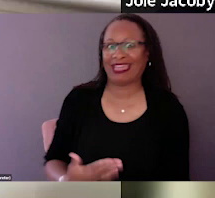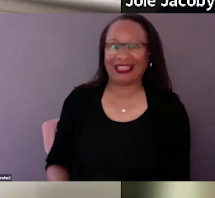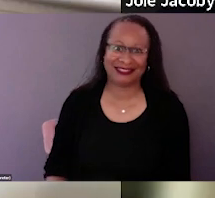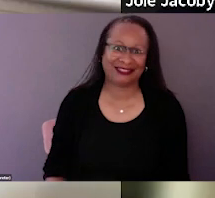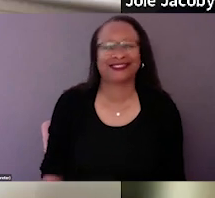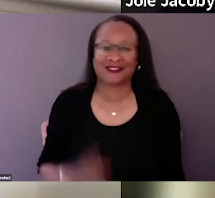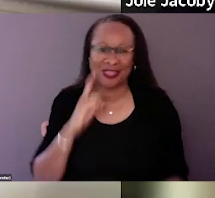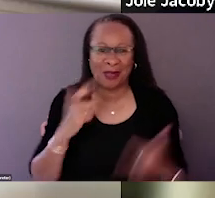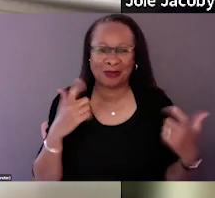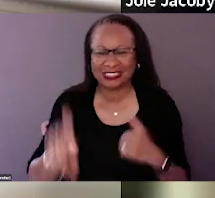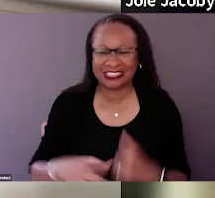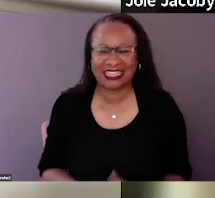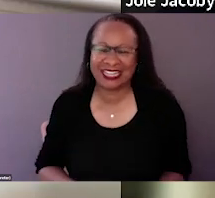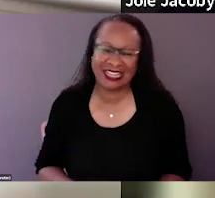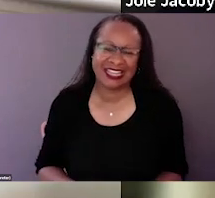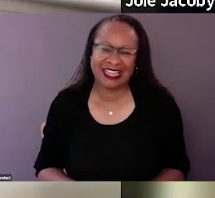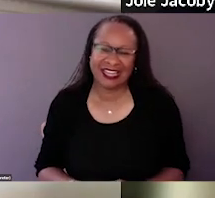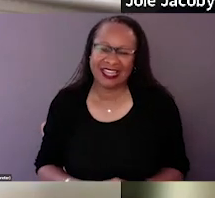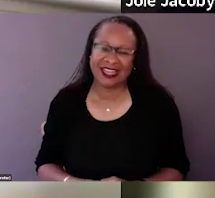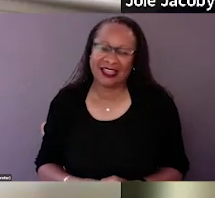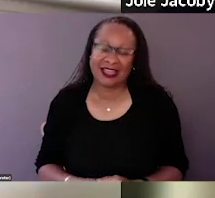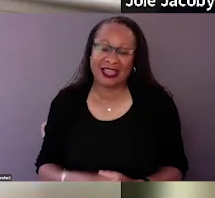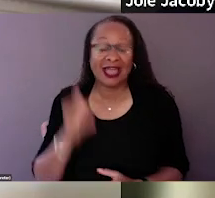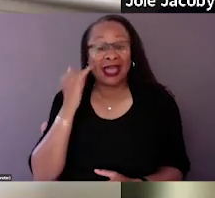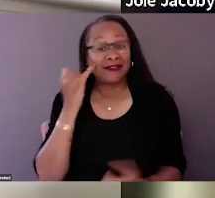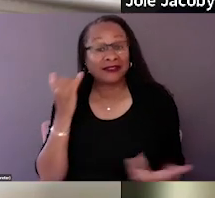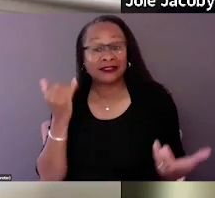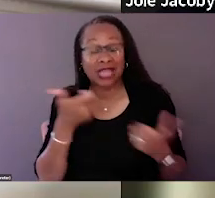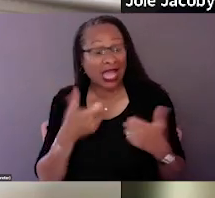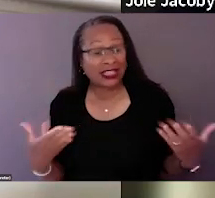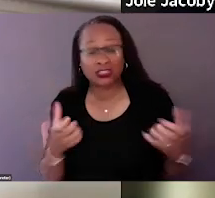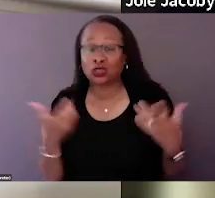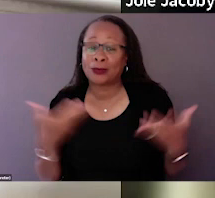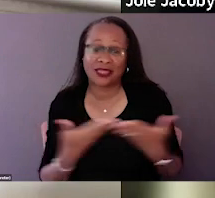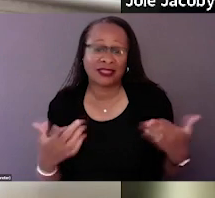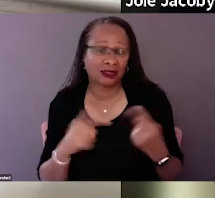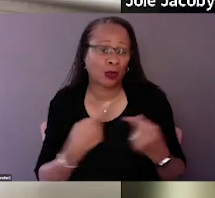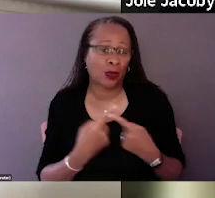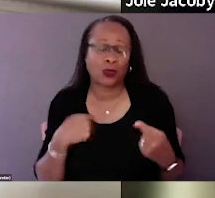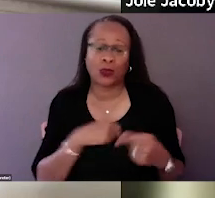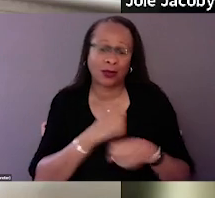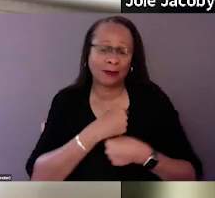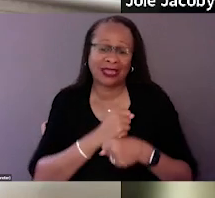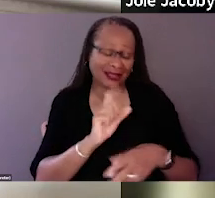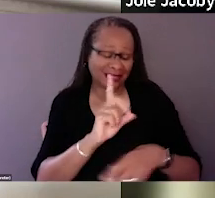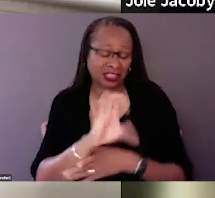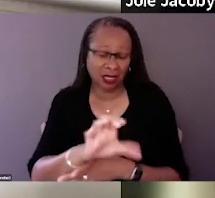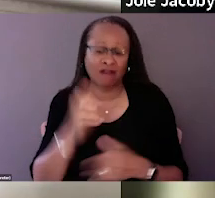I think if, there's just so many things there. When we were making the documentary, I remember there were so many times when we were like,